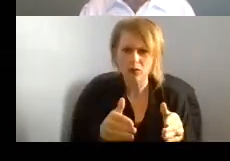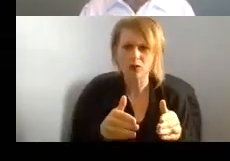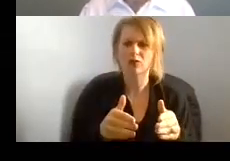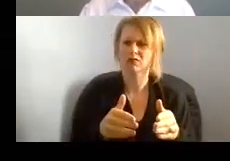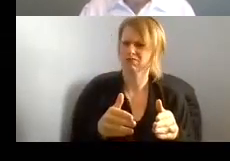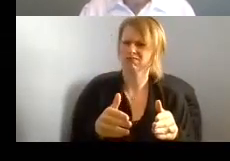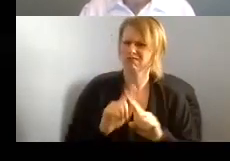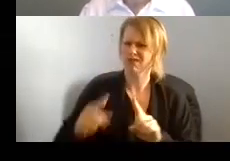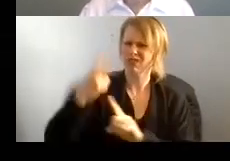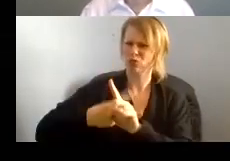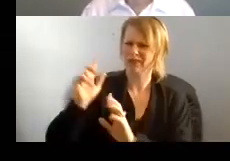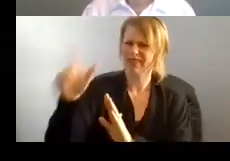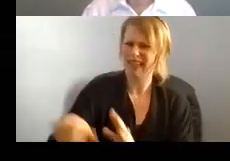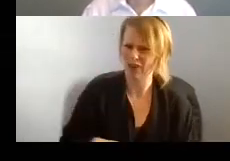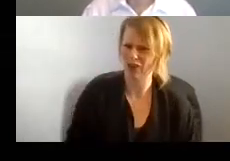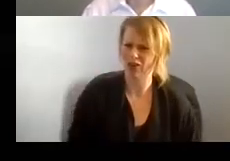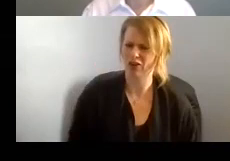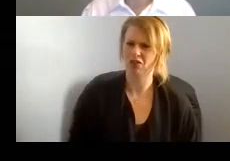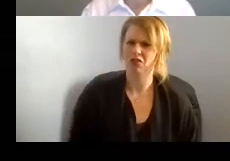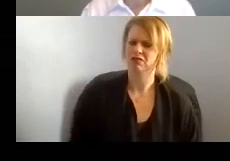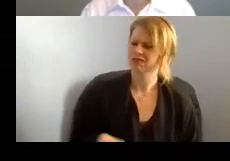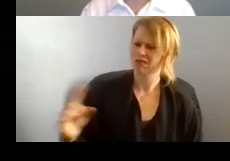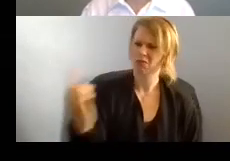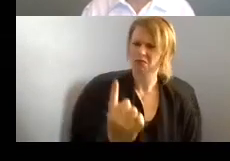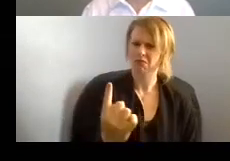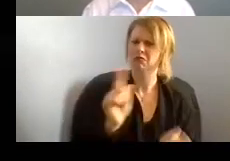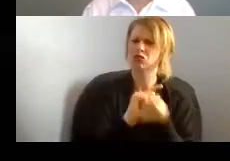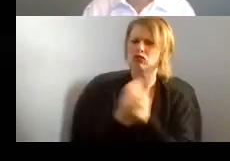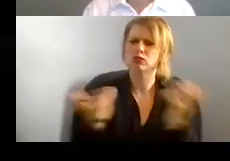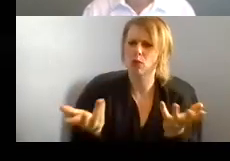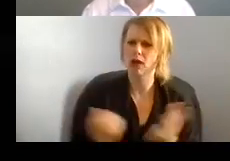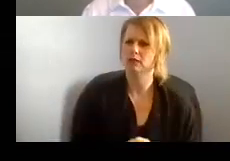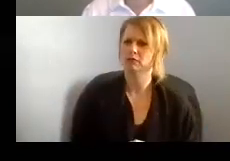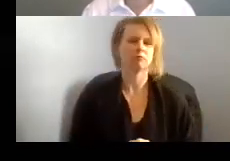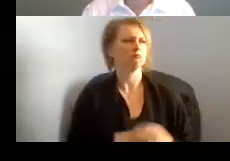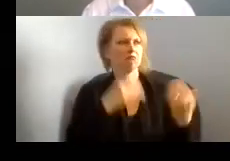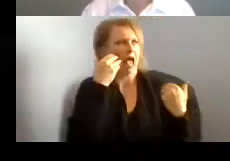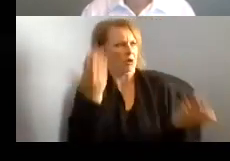So she brought him in, and I asked him what had changed. And said, I don’t know. I was doing fine for a period,